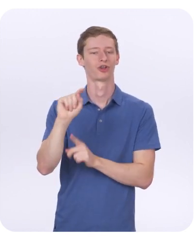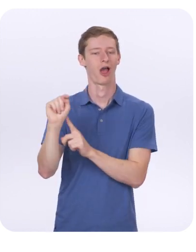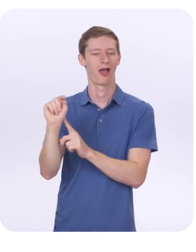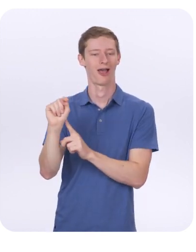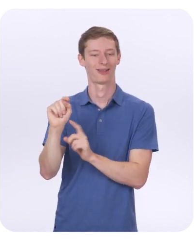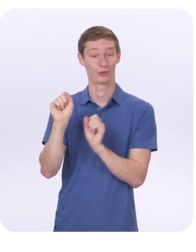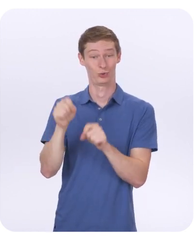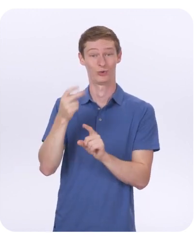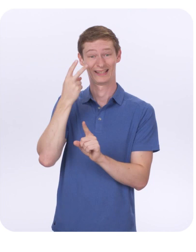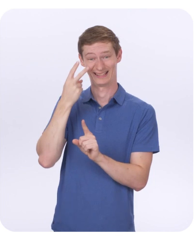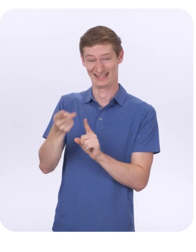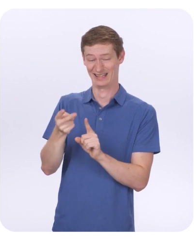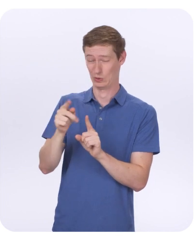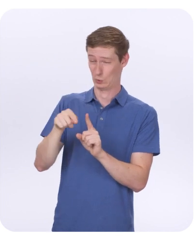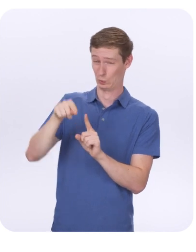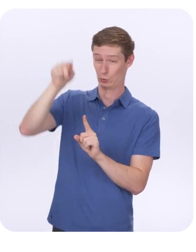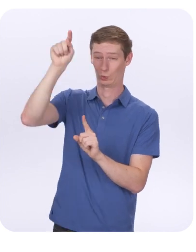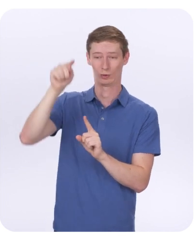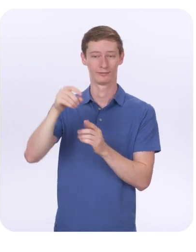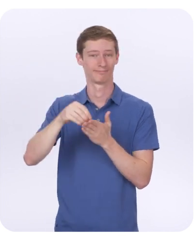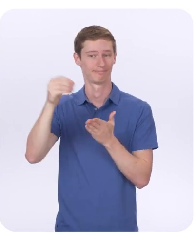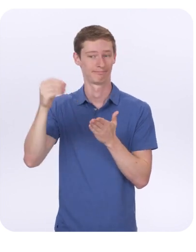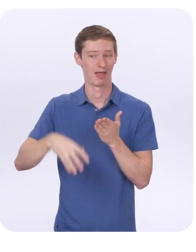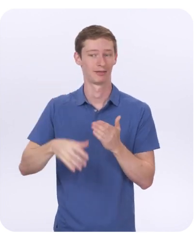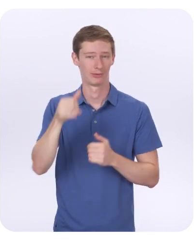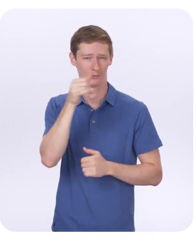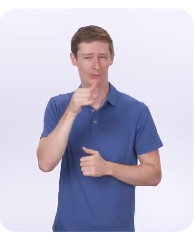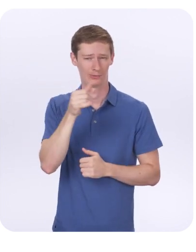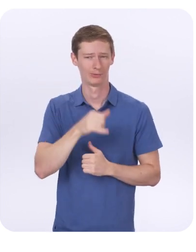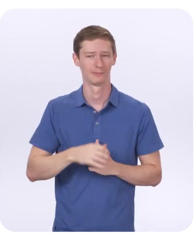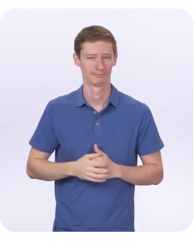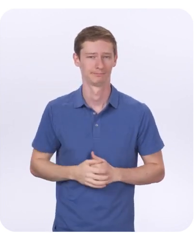We’ve done some simple data visualization